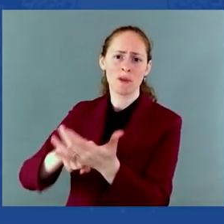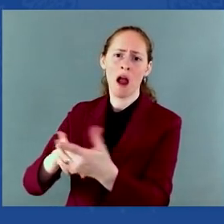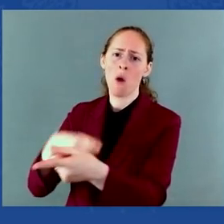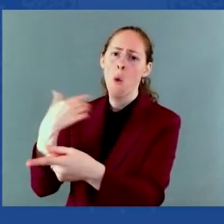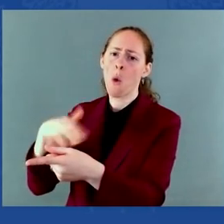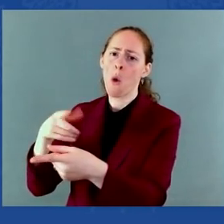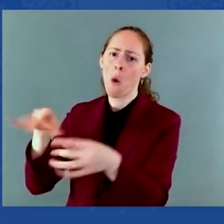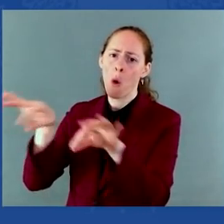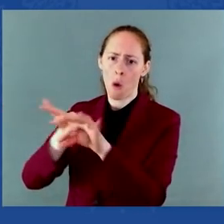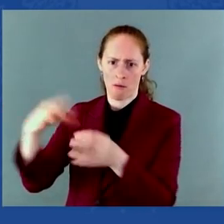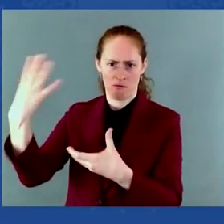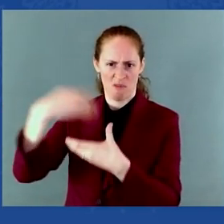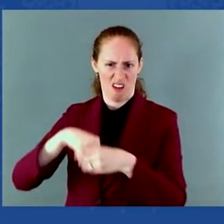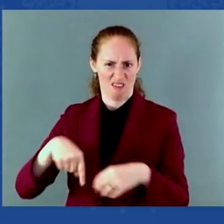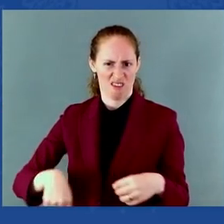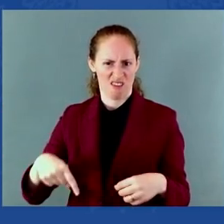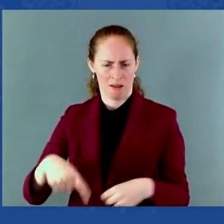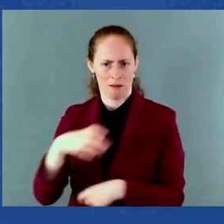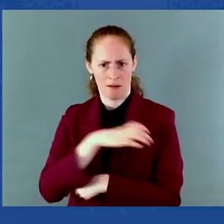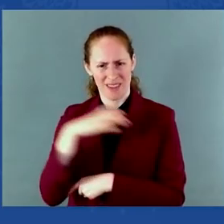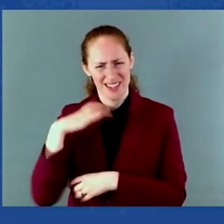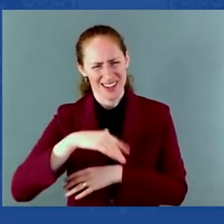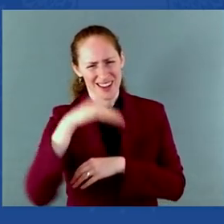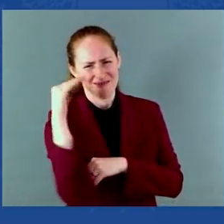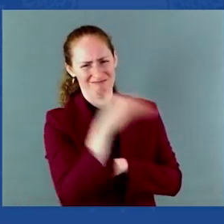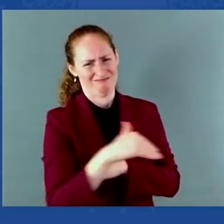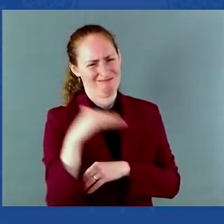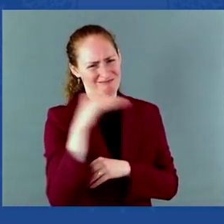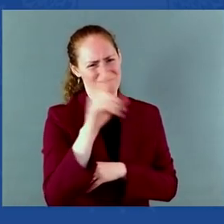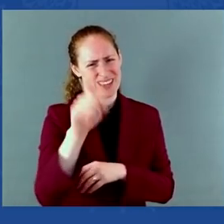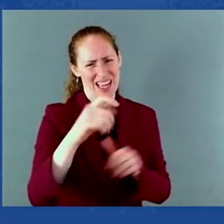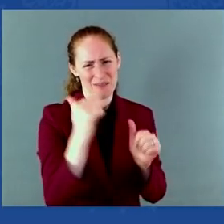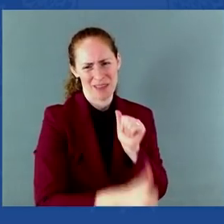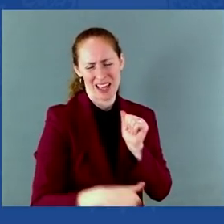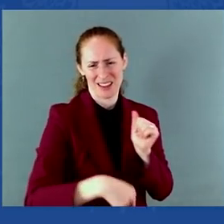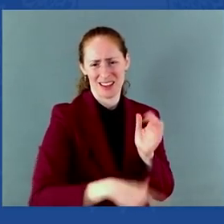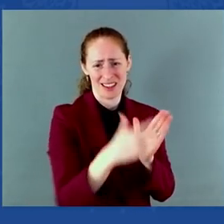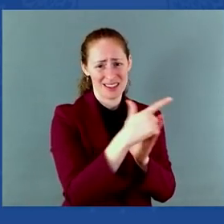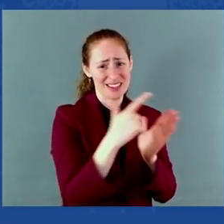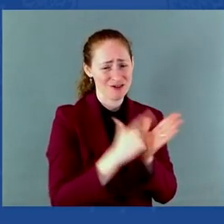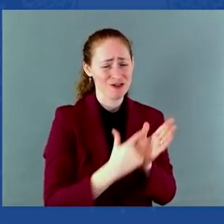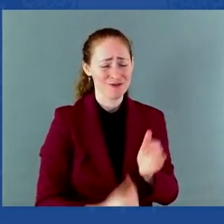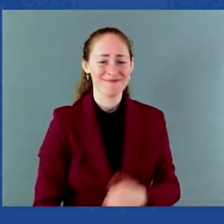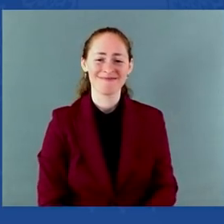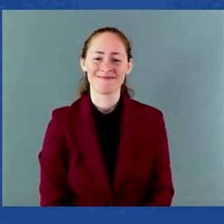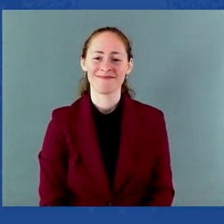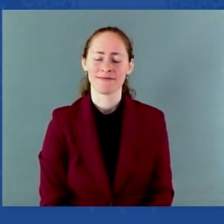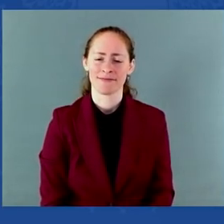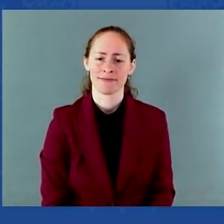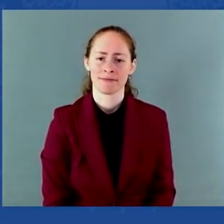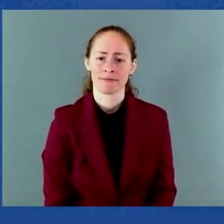Because the truth of the matter is, getting big ideas into an actual bill is hard work, and technical data is required.